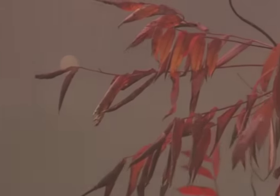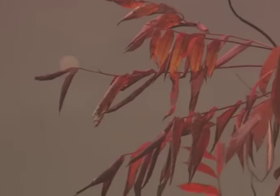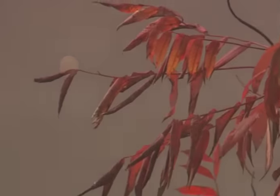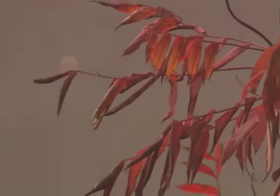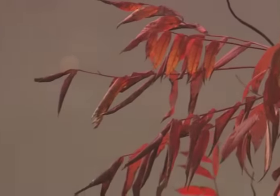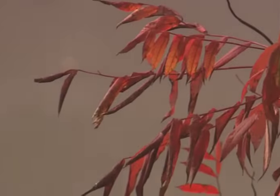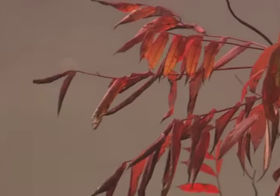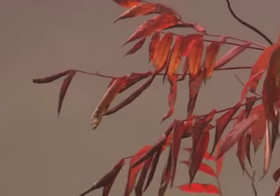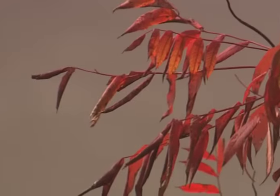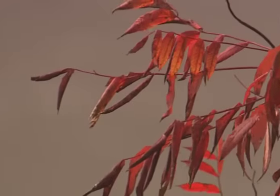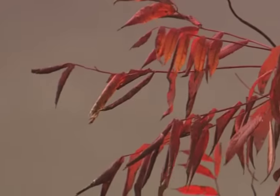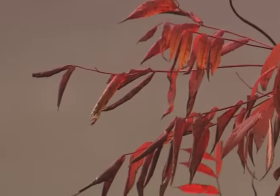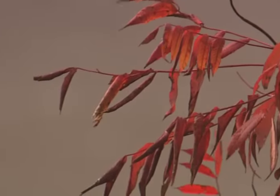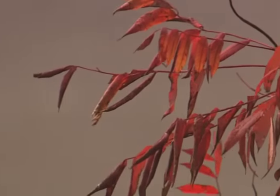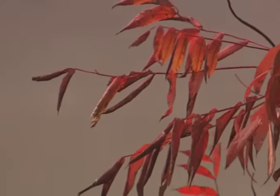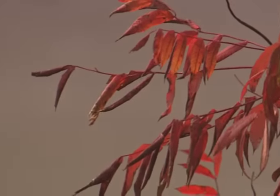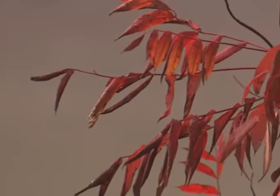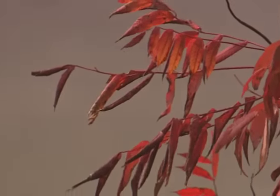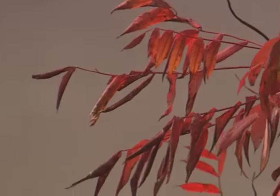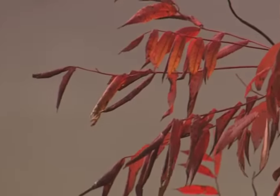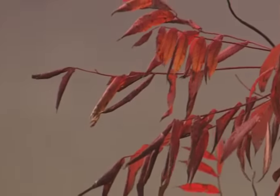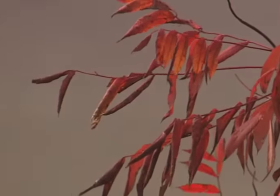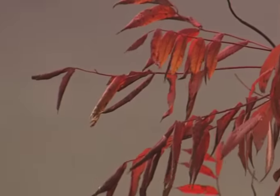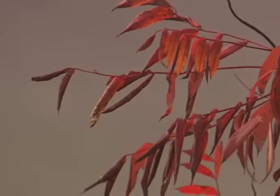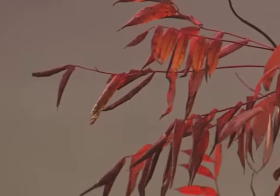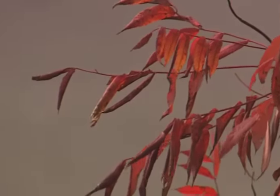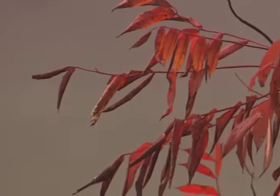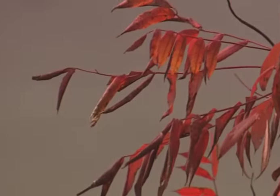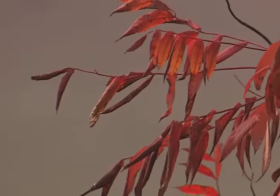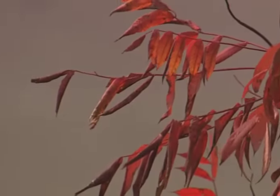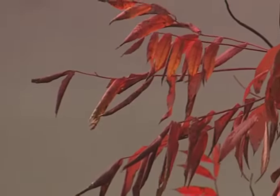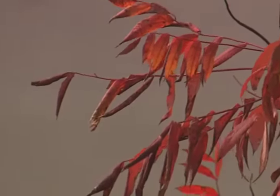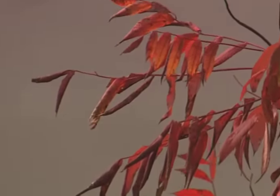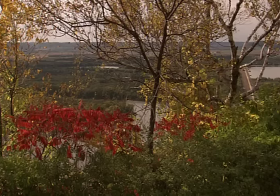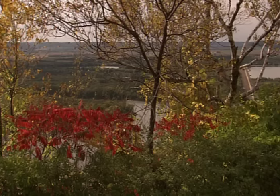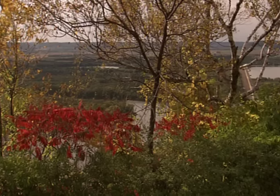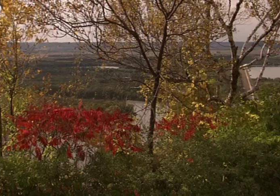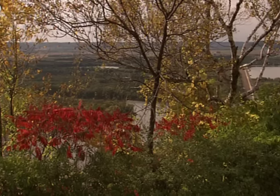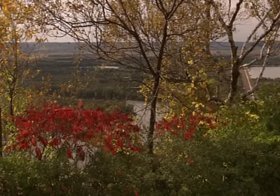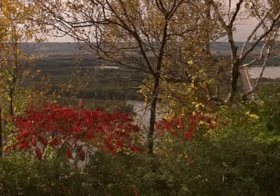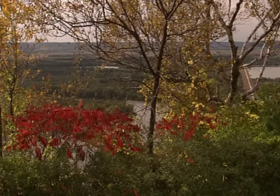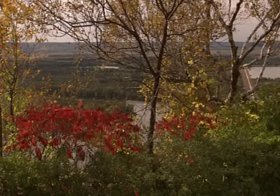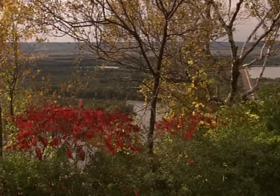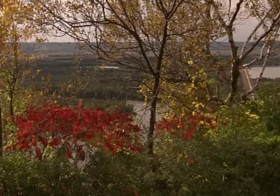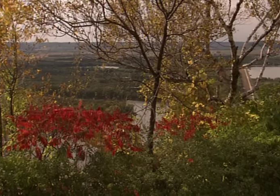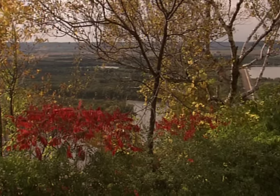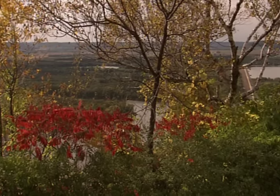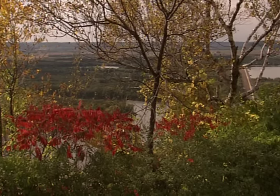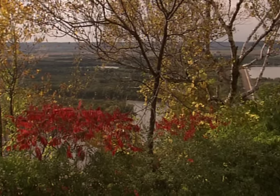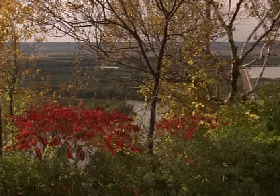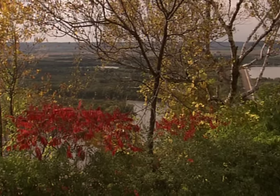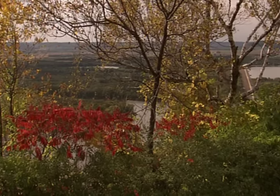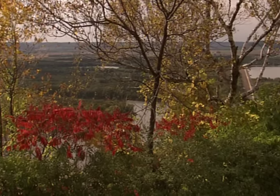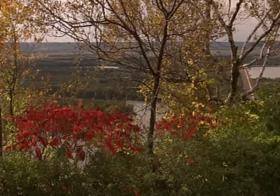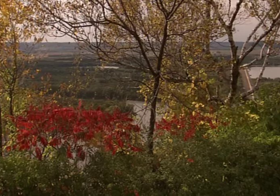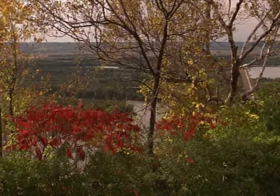MAN (interpreted): Most of the deaf people in America in the early 1800s lived in rural areas. They were separated from each other. They were isolated.